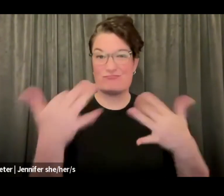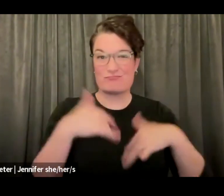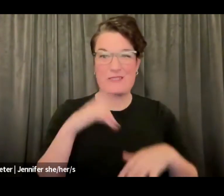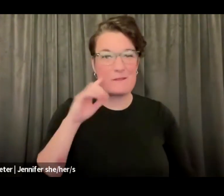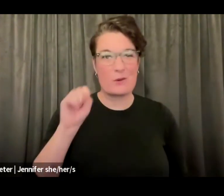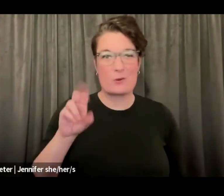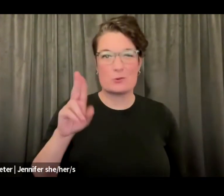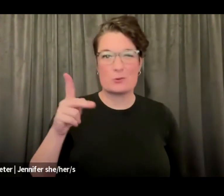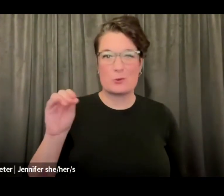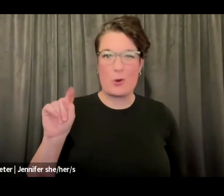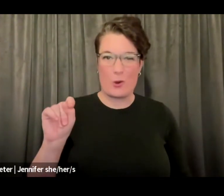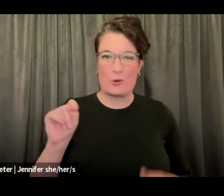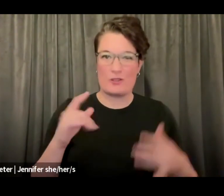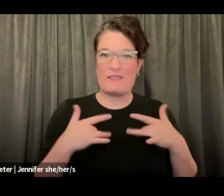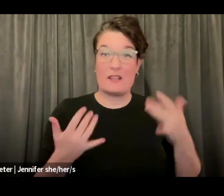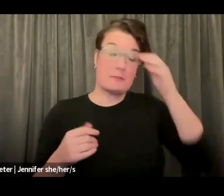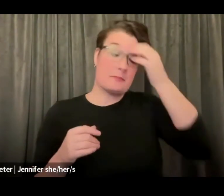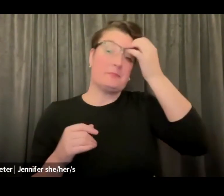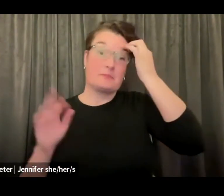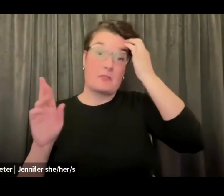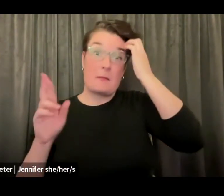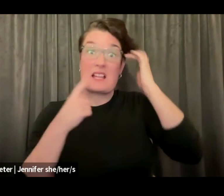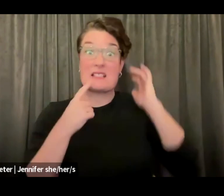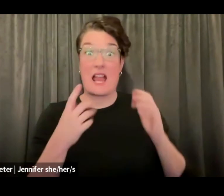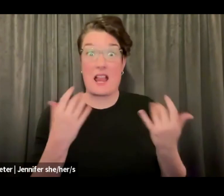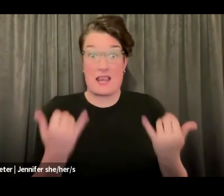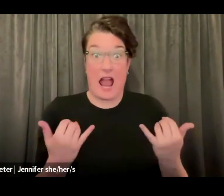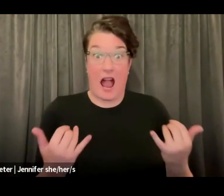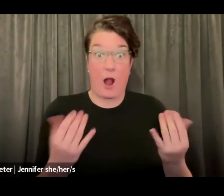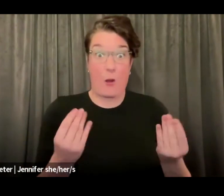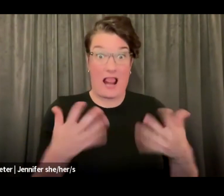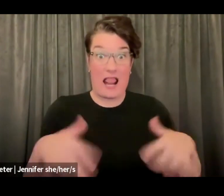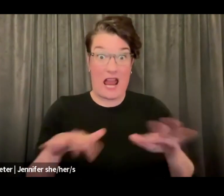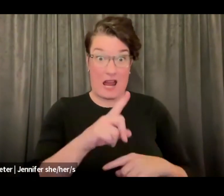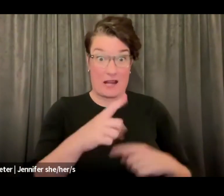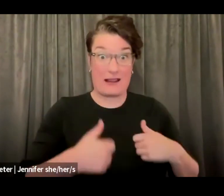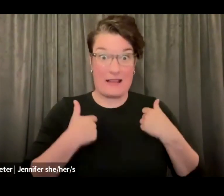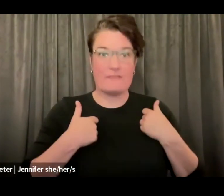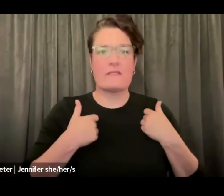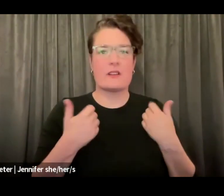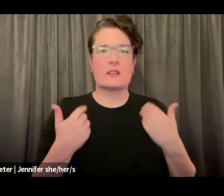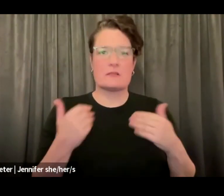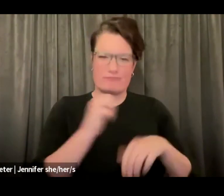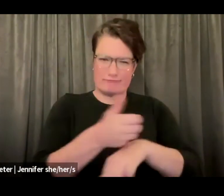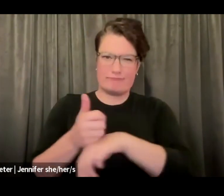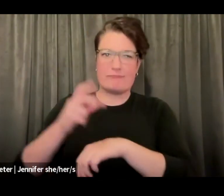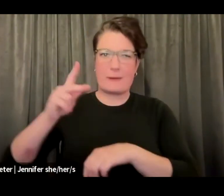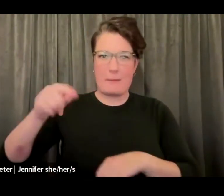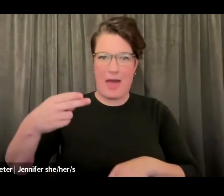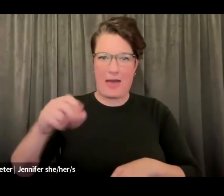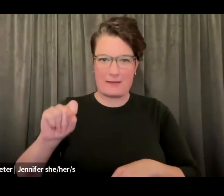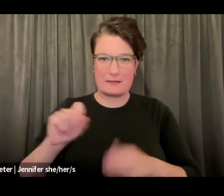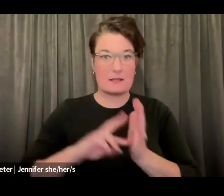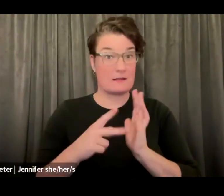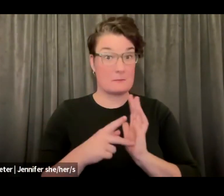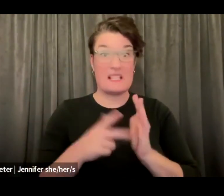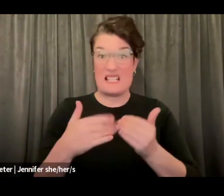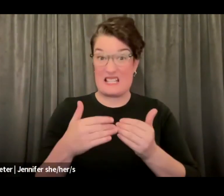Rebekah: And, and Nomy's land is really access physically accessible now because they just had paths put in for mm-hmm to get around